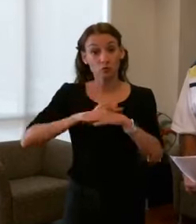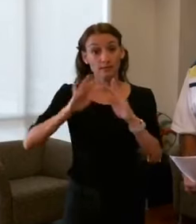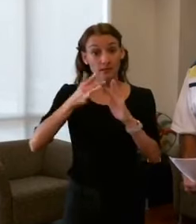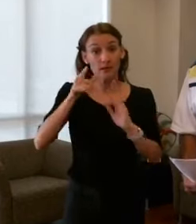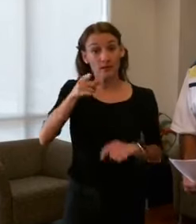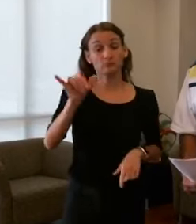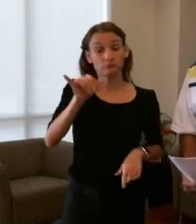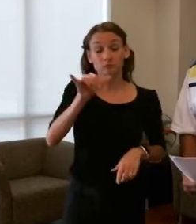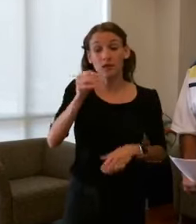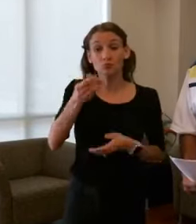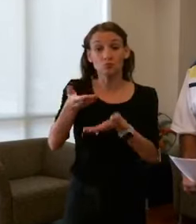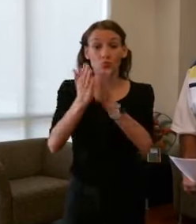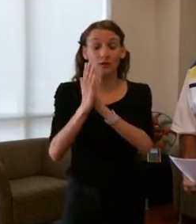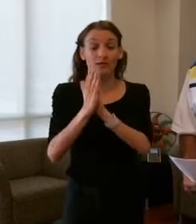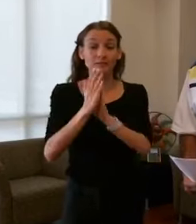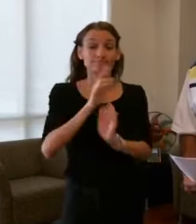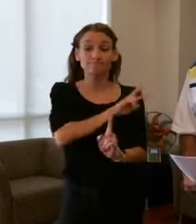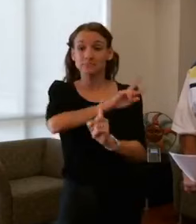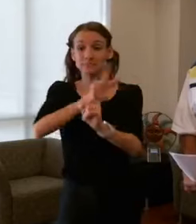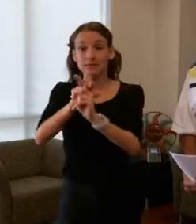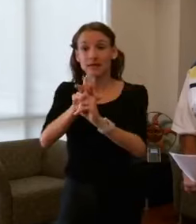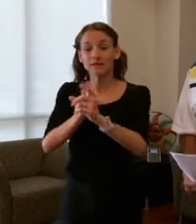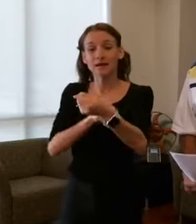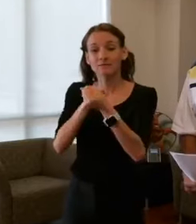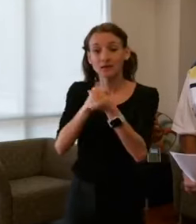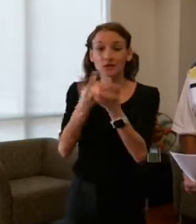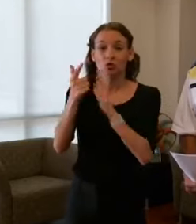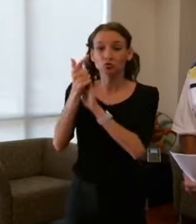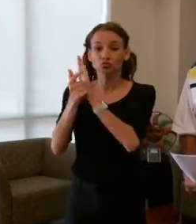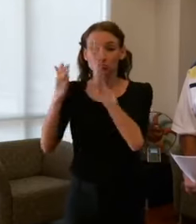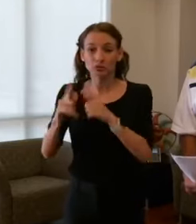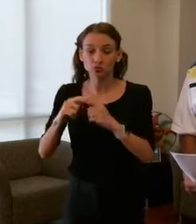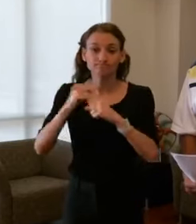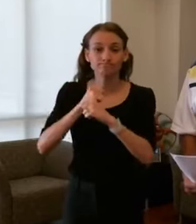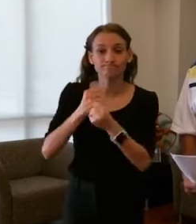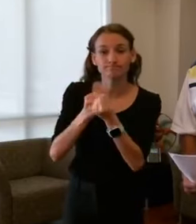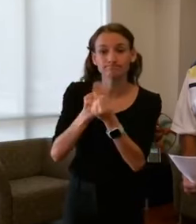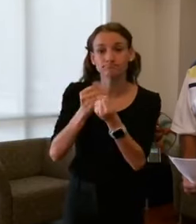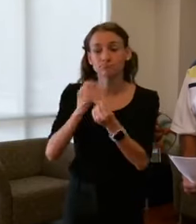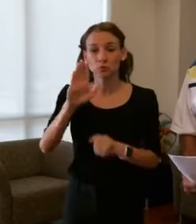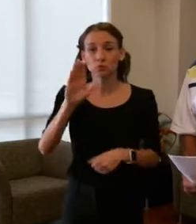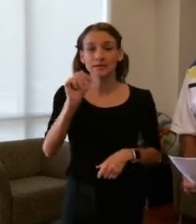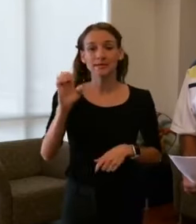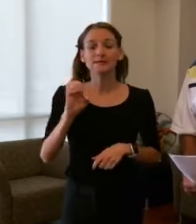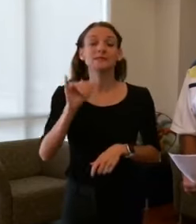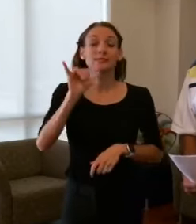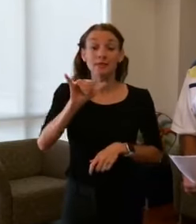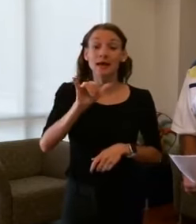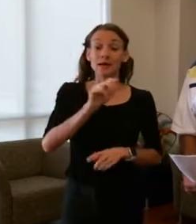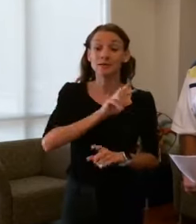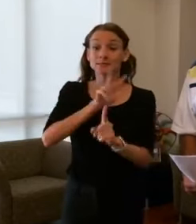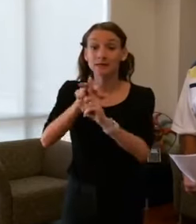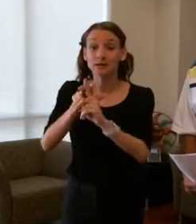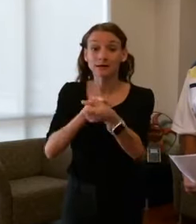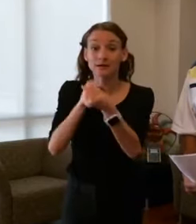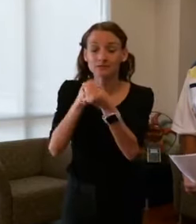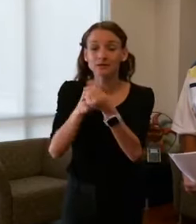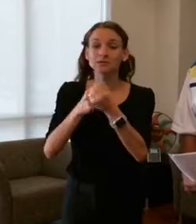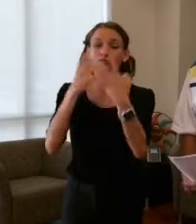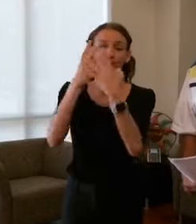and requesting the assignment of an application referred attorney to your case. Those will be screened on an individual basis and you'll hear back from us